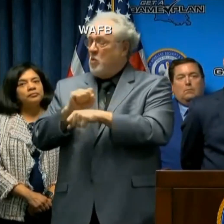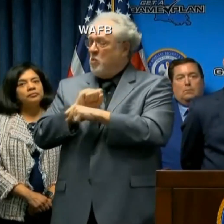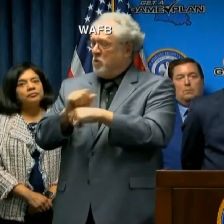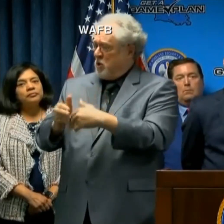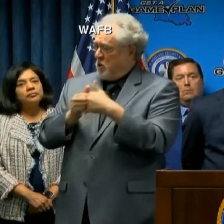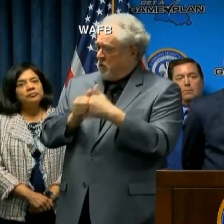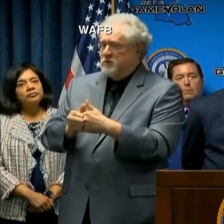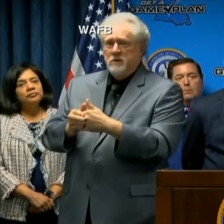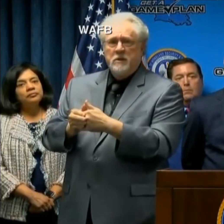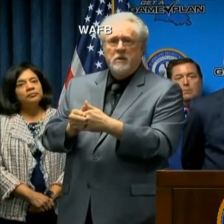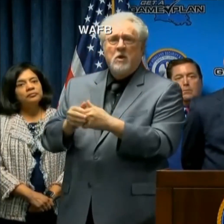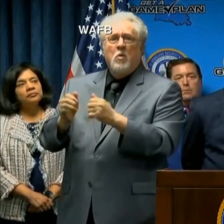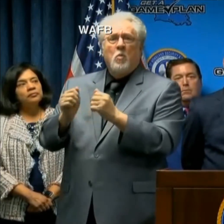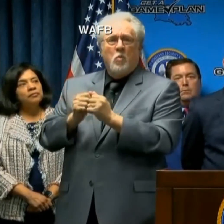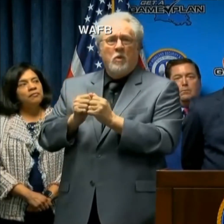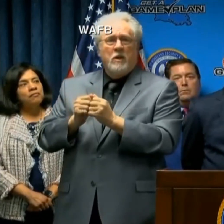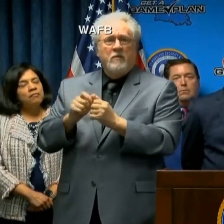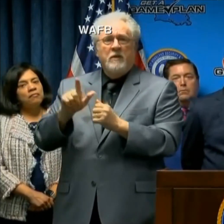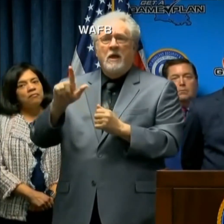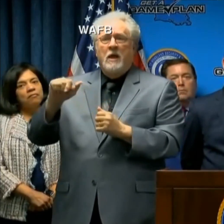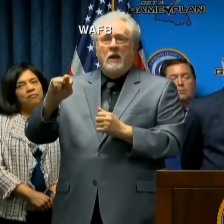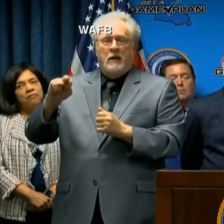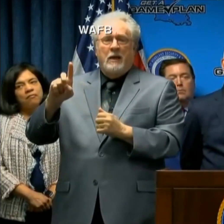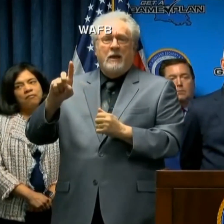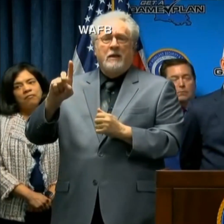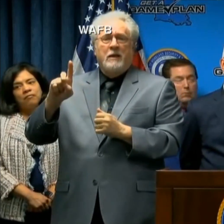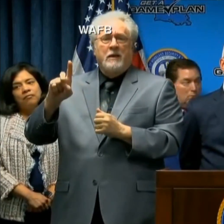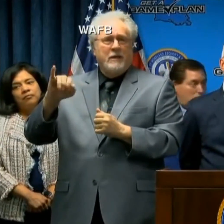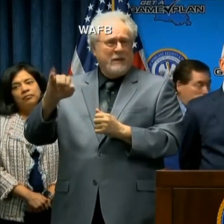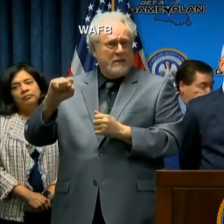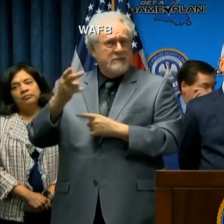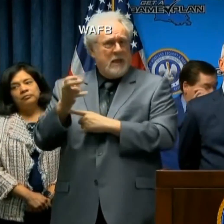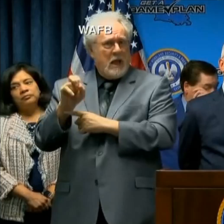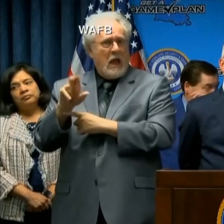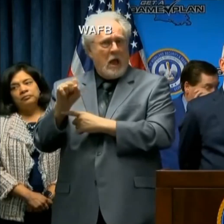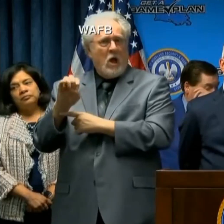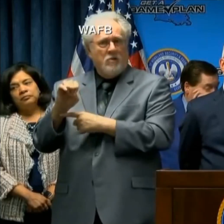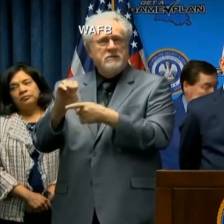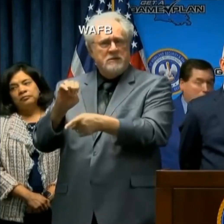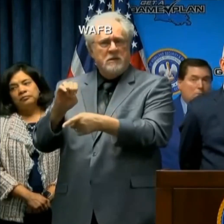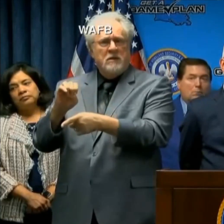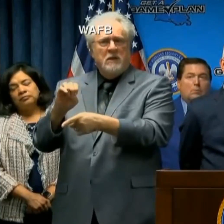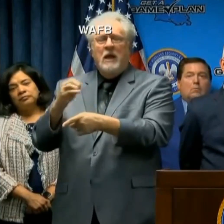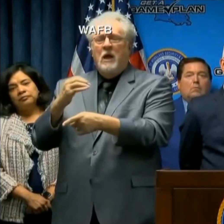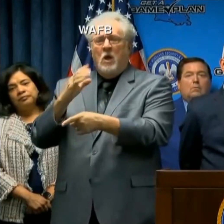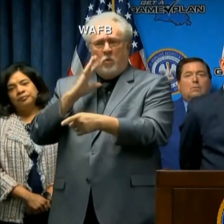with the Lambeth house where we do know there would be increased concern for